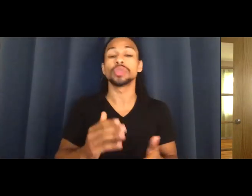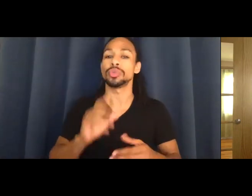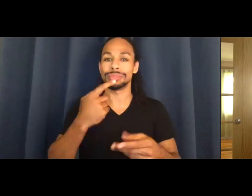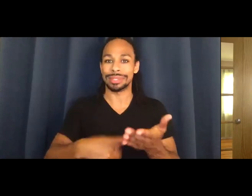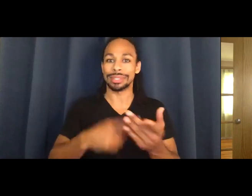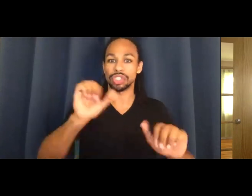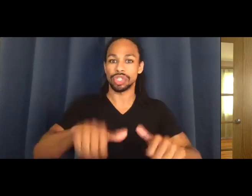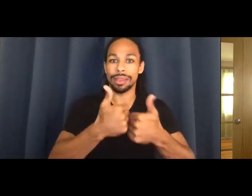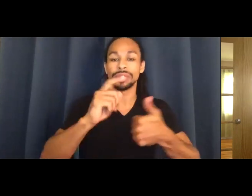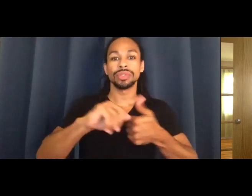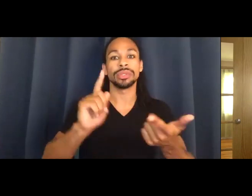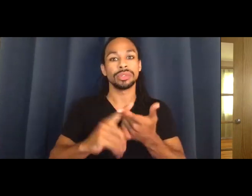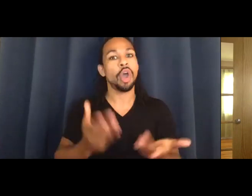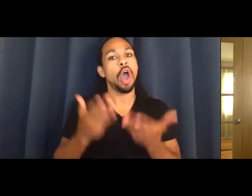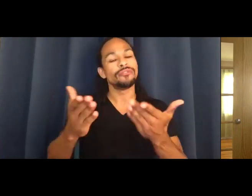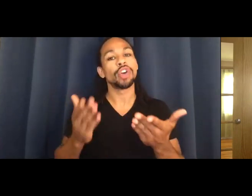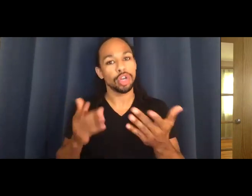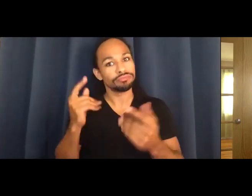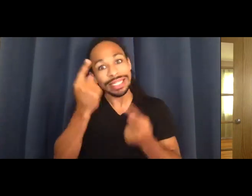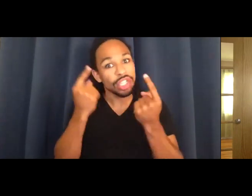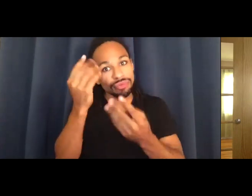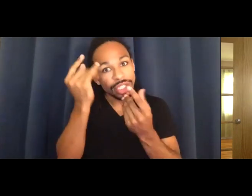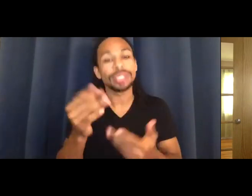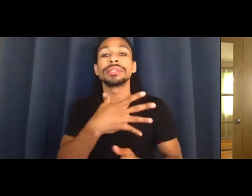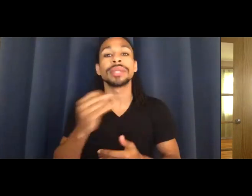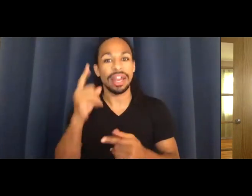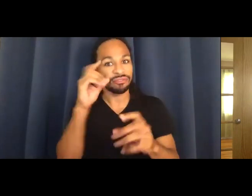our way forward as a field. Our conversation today will focus